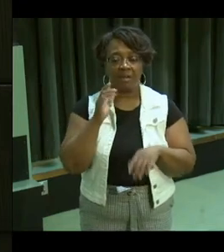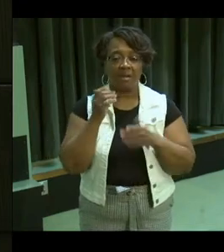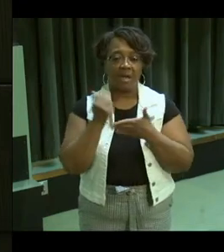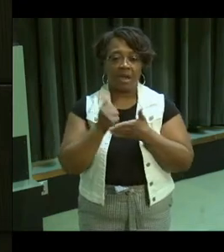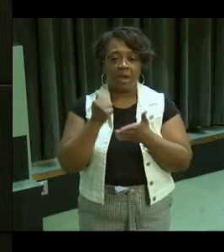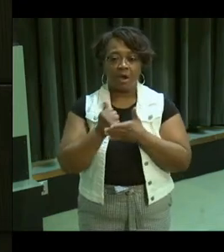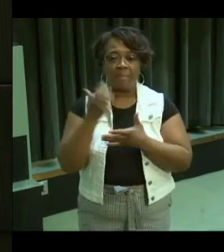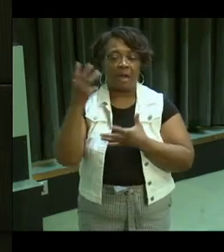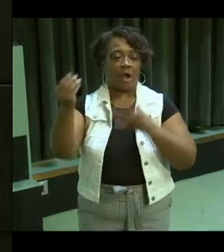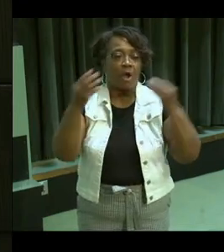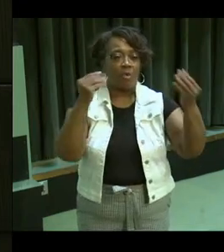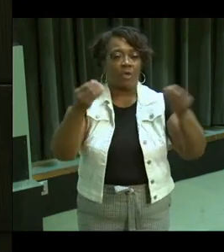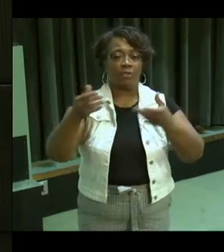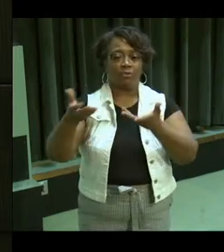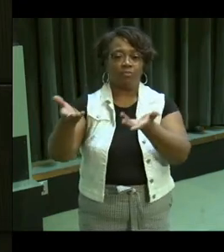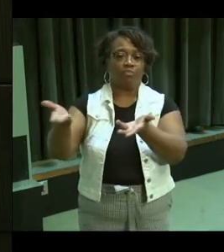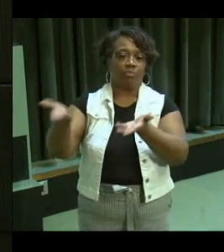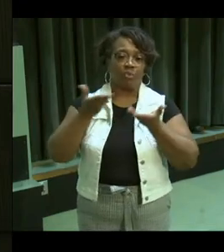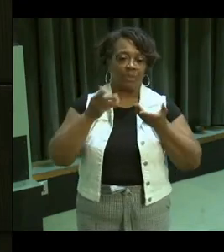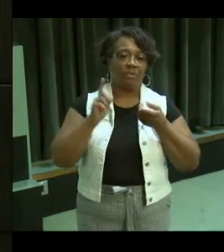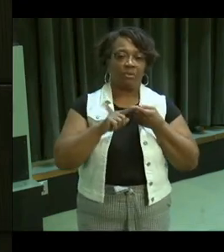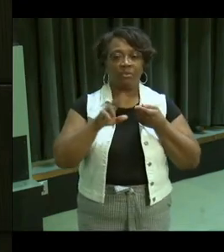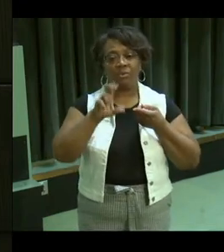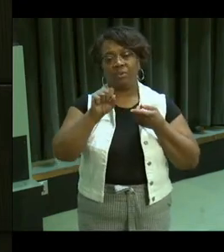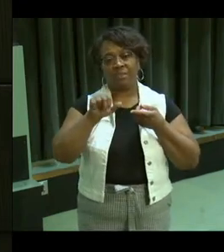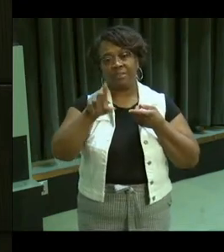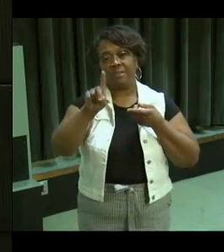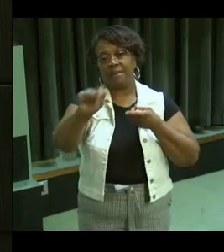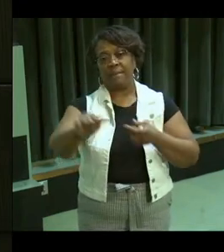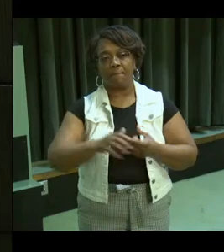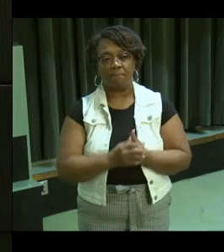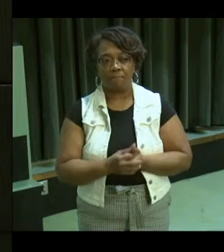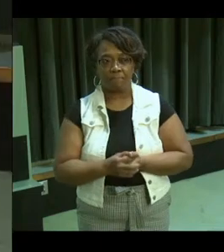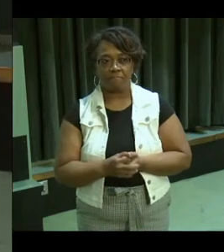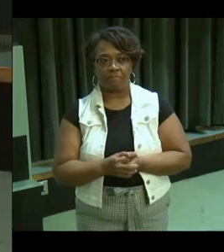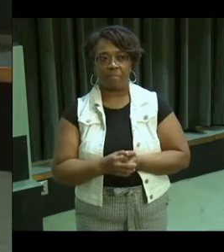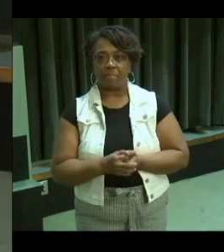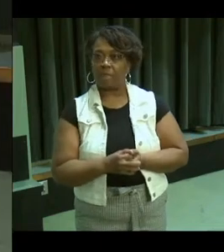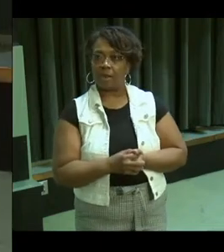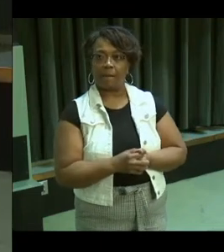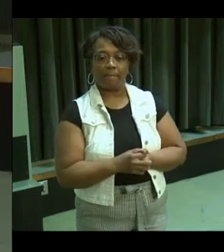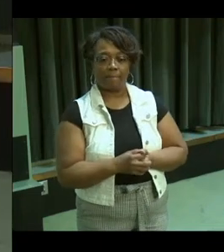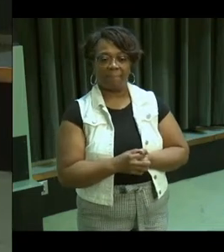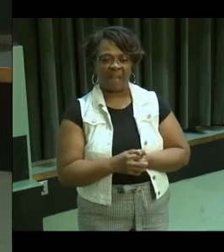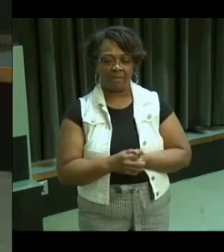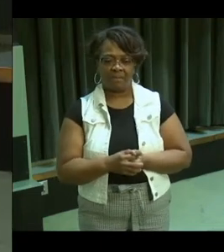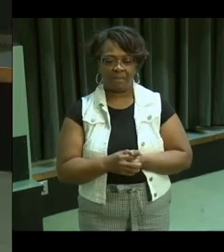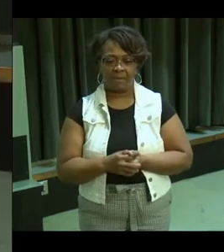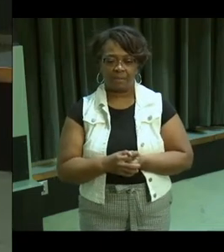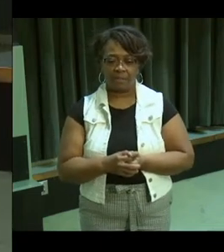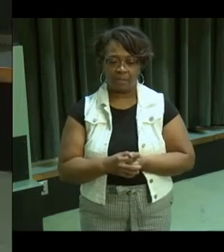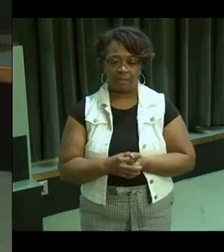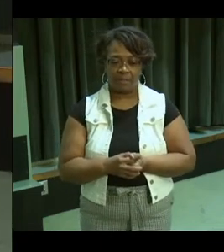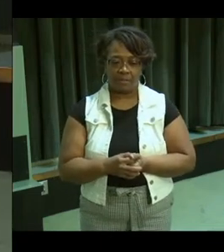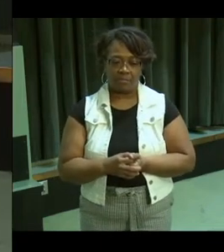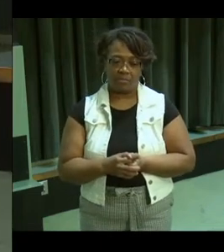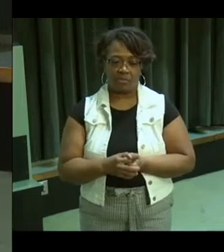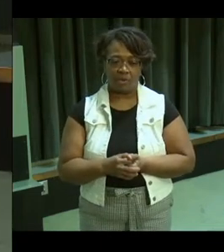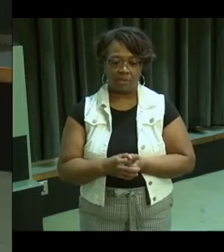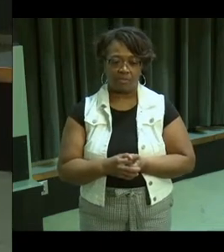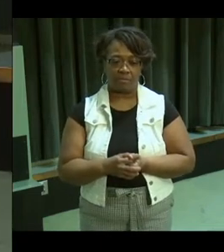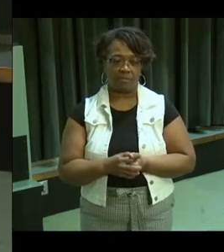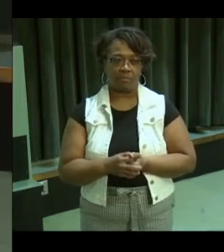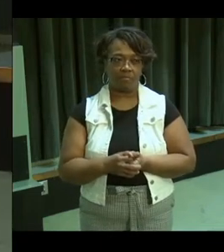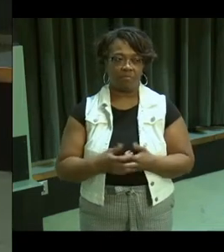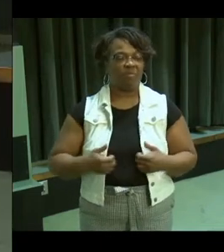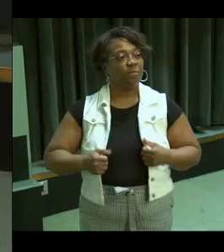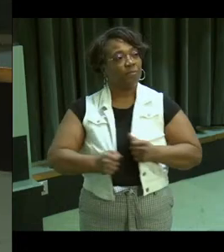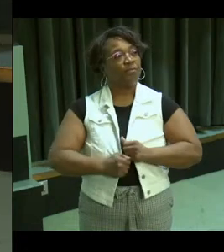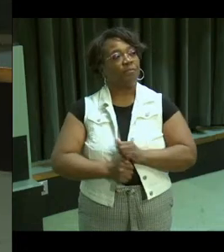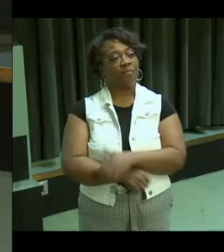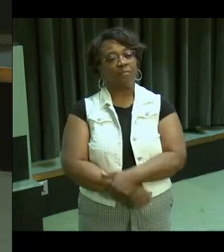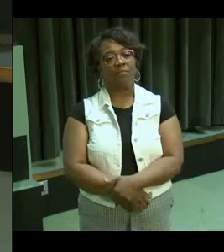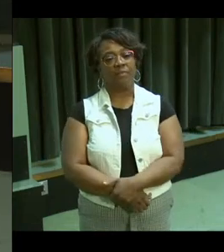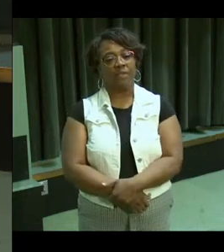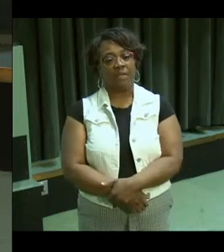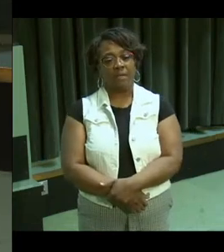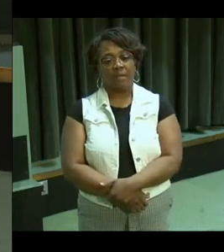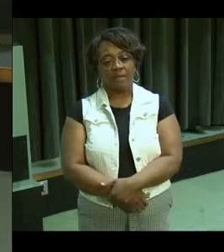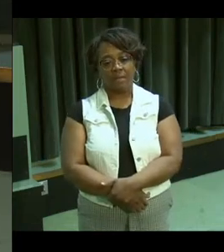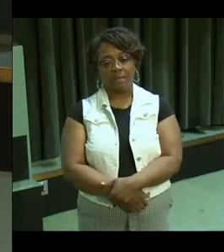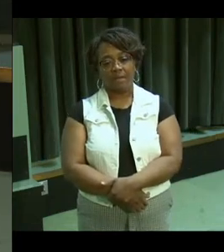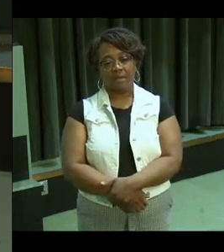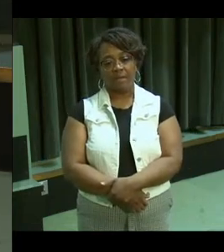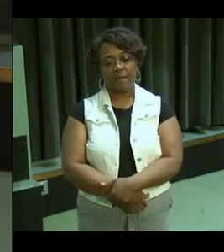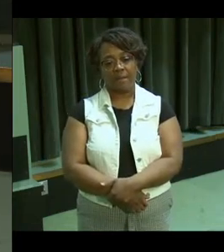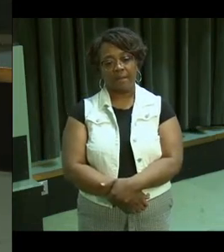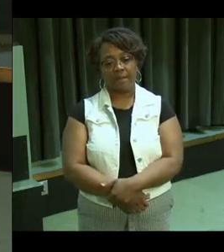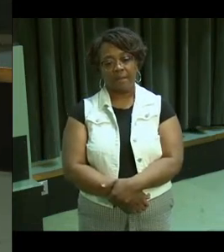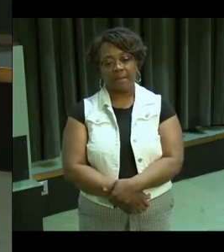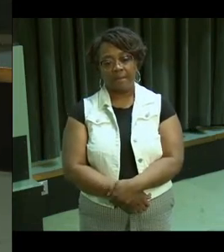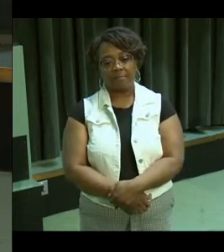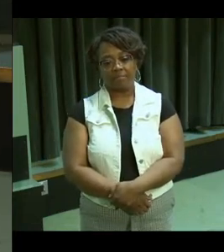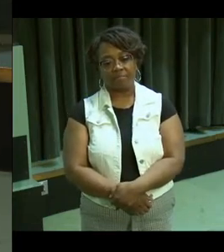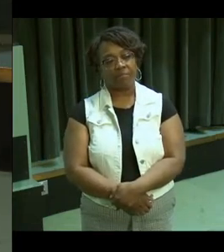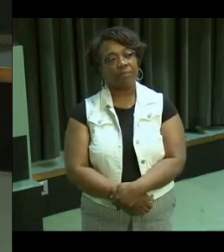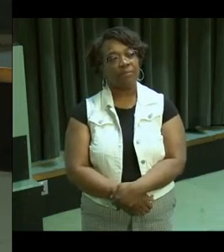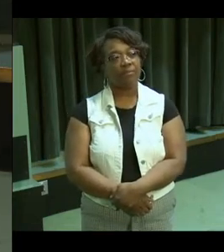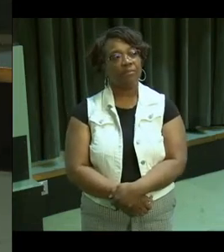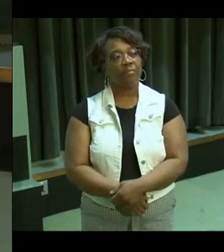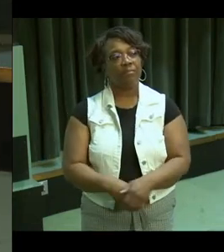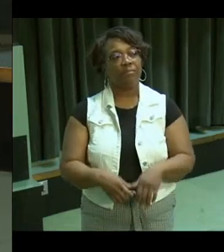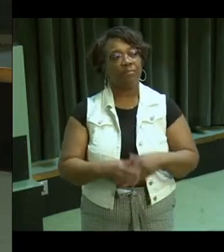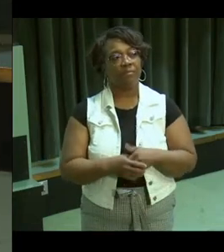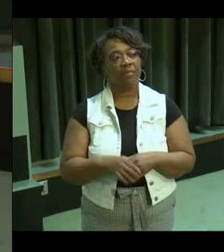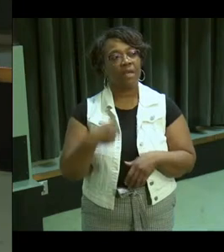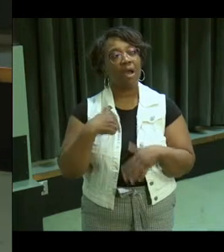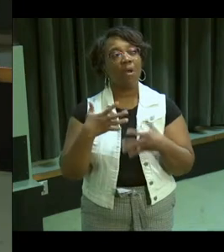to communities to bring them